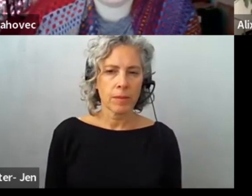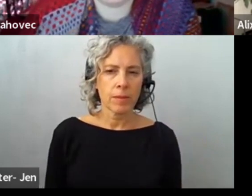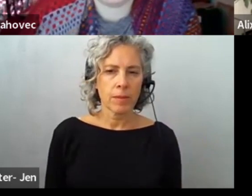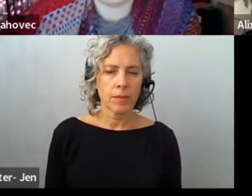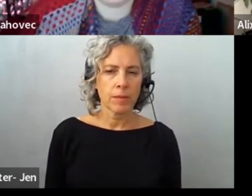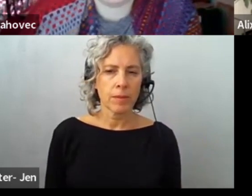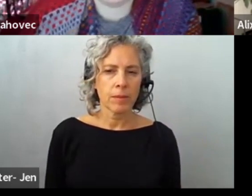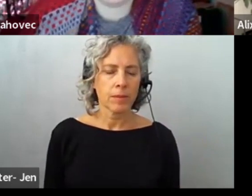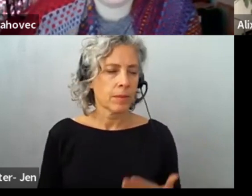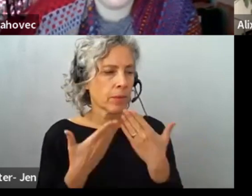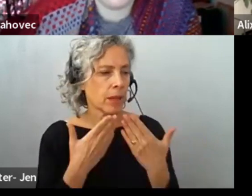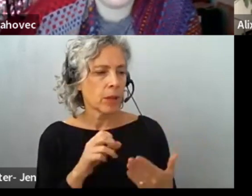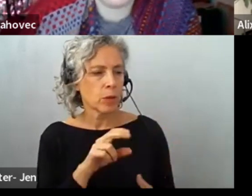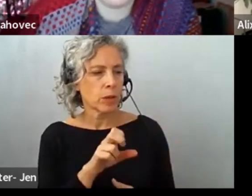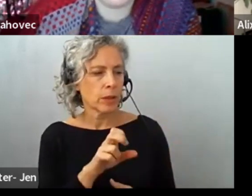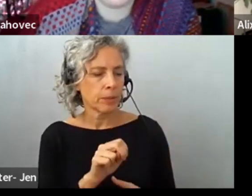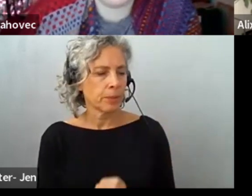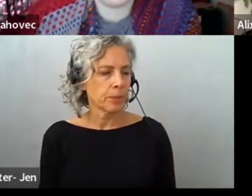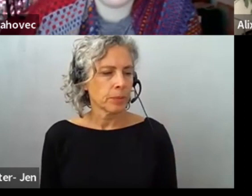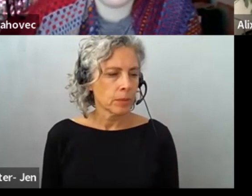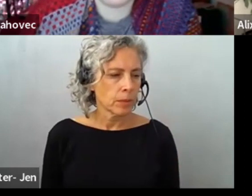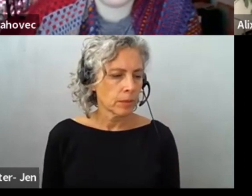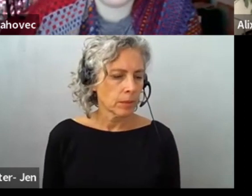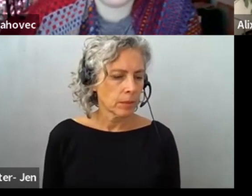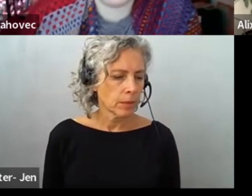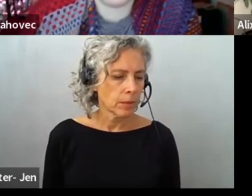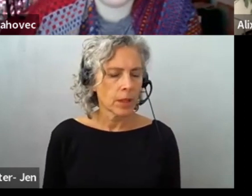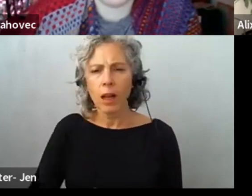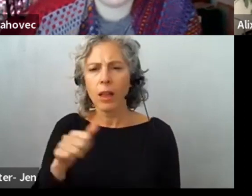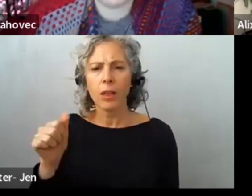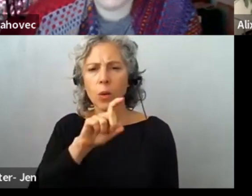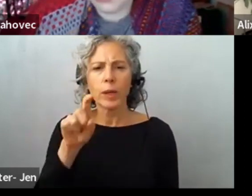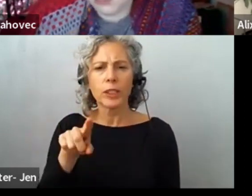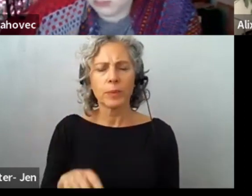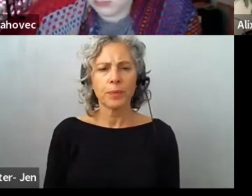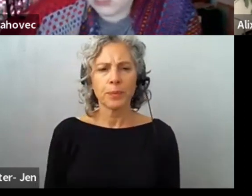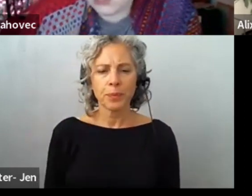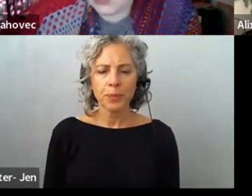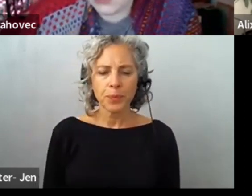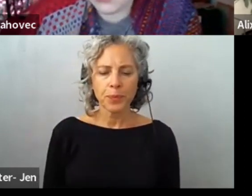Alixe Bonardi: Thank you, Susan. I'm going to put another question to the group and, and